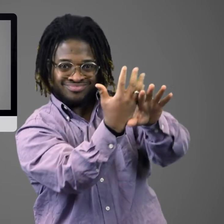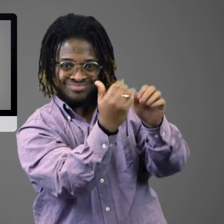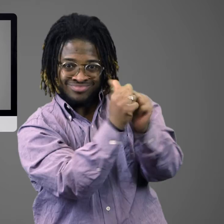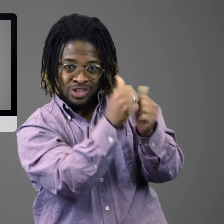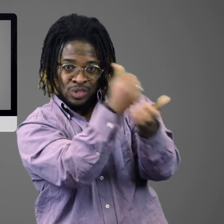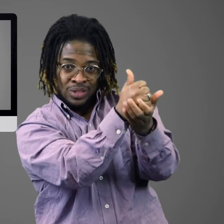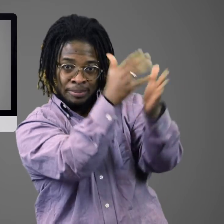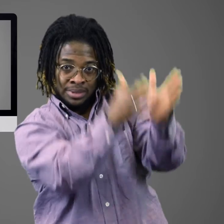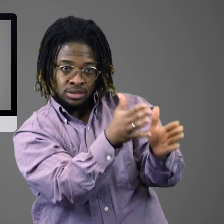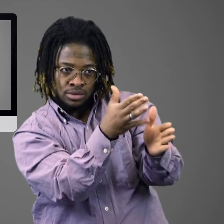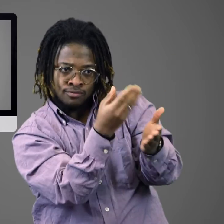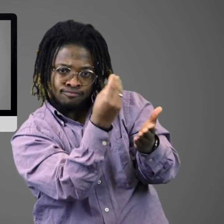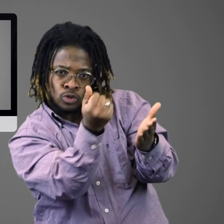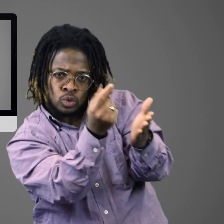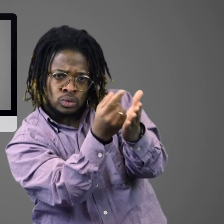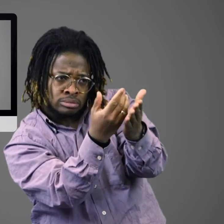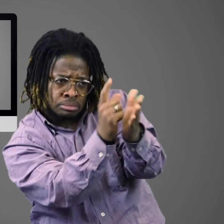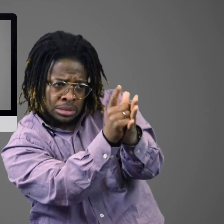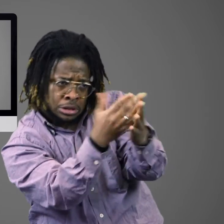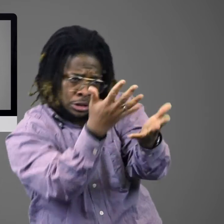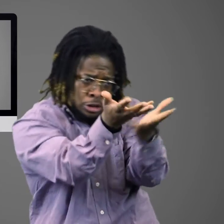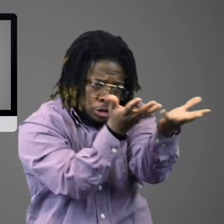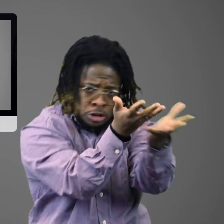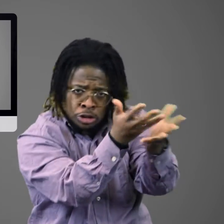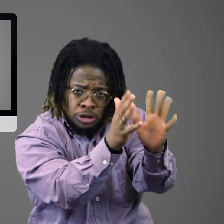He connected with the therapist a few minutes before our appointment